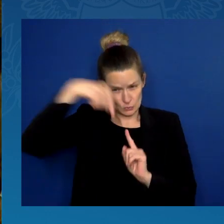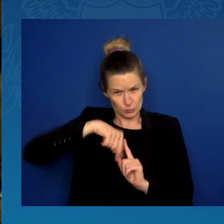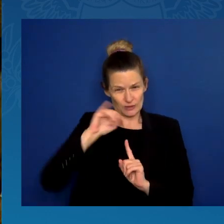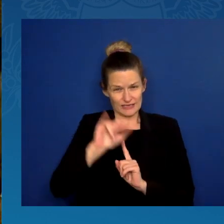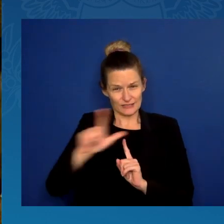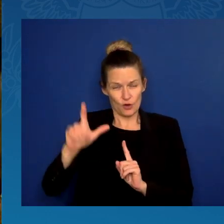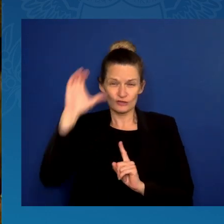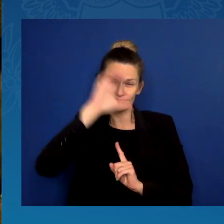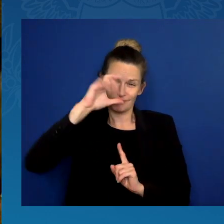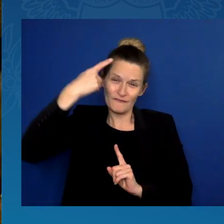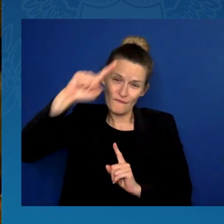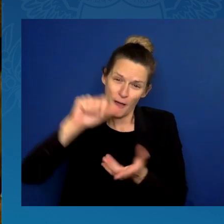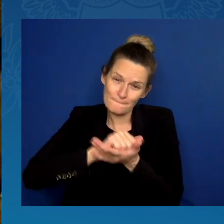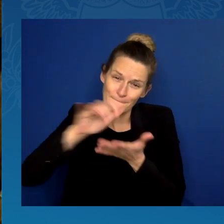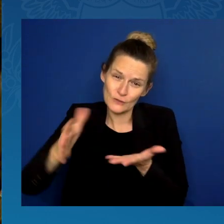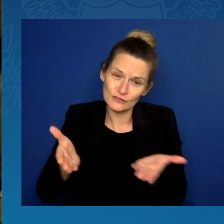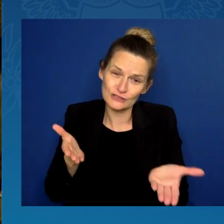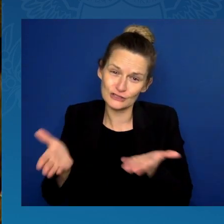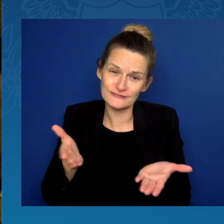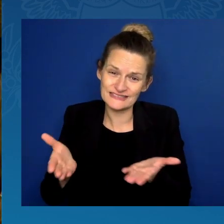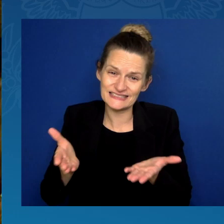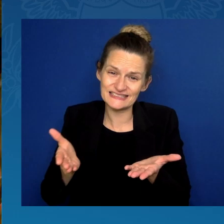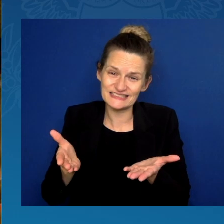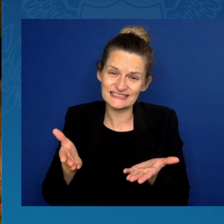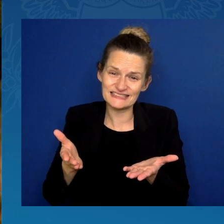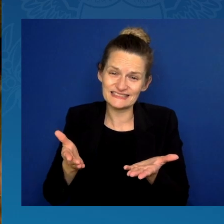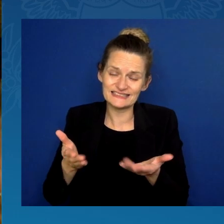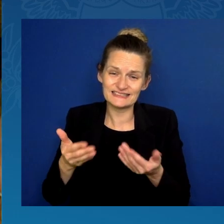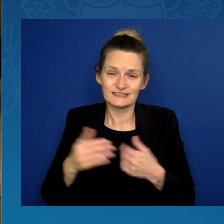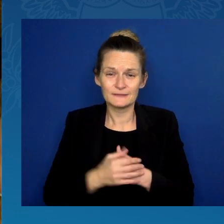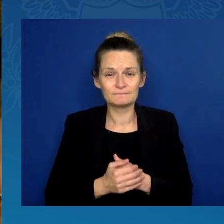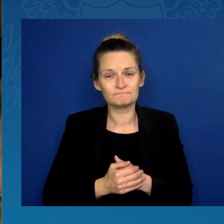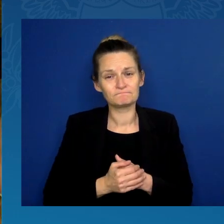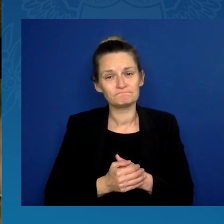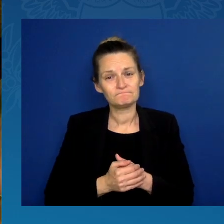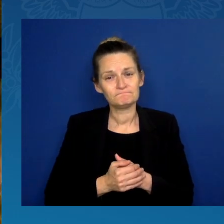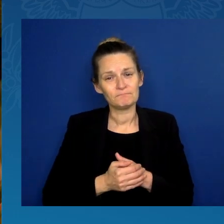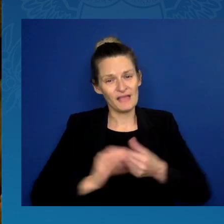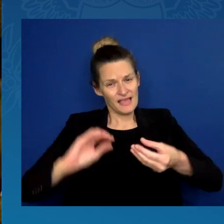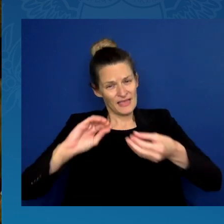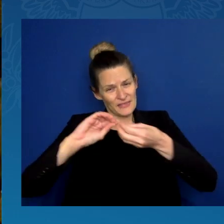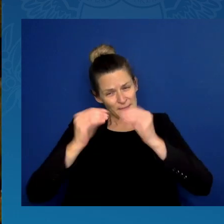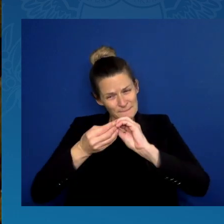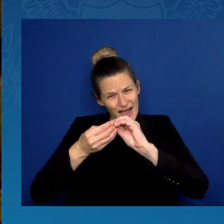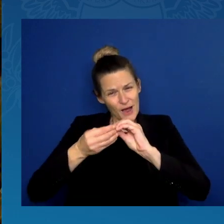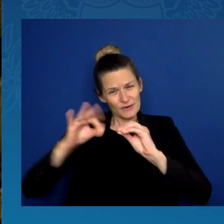The amount of need that we are seeing from our providers is enormous.